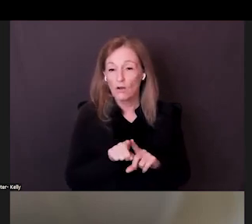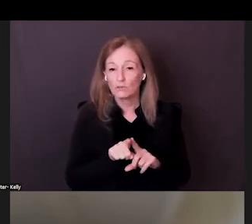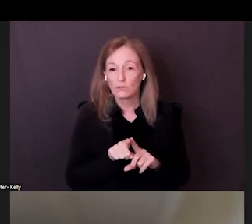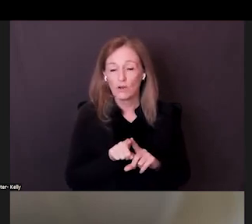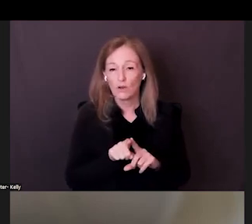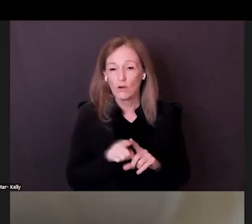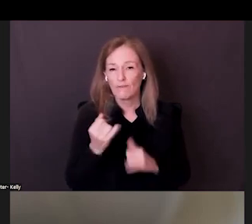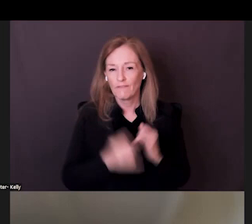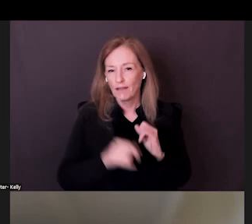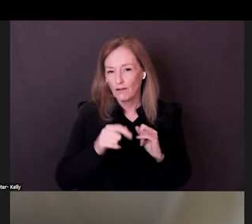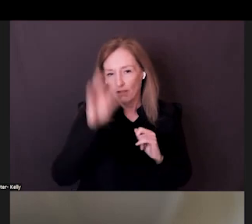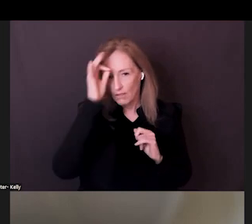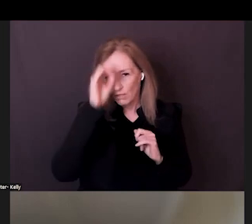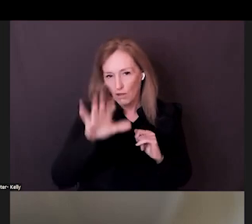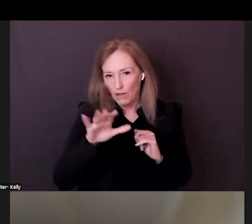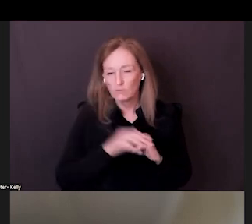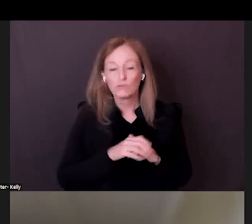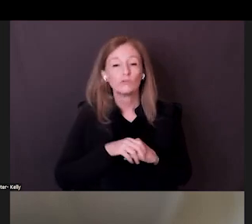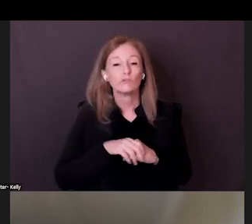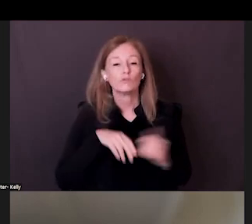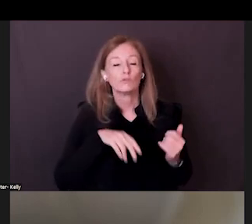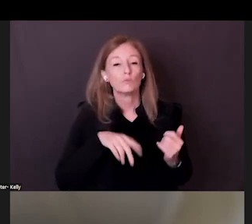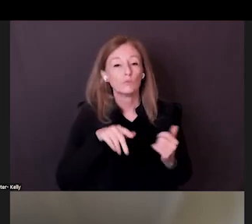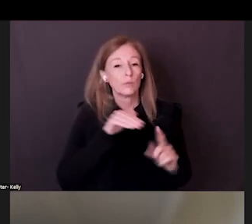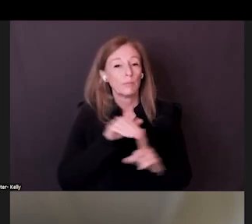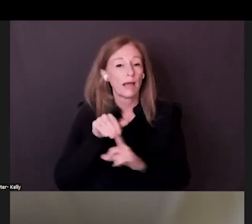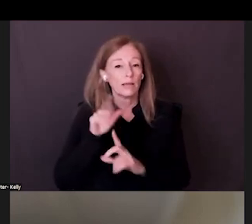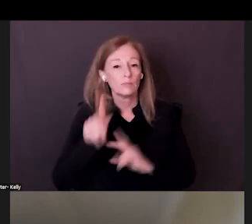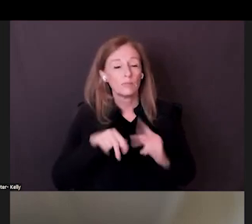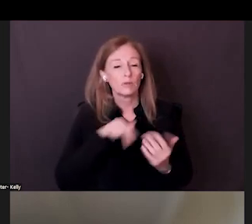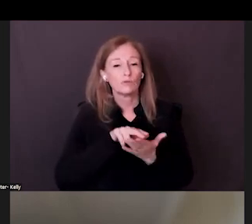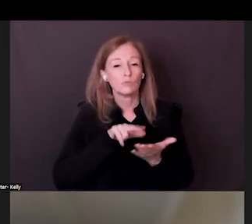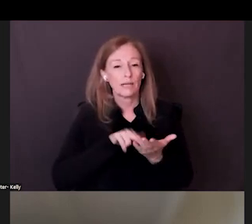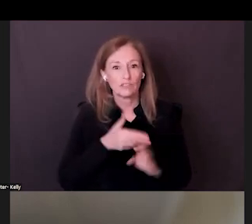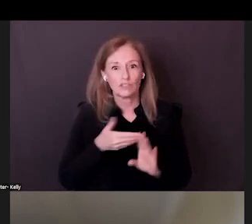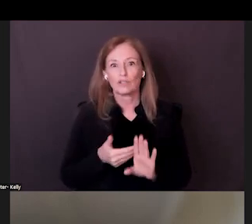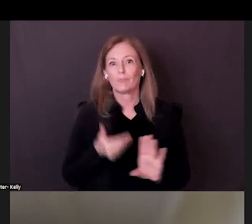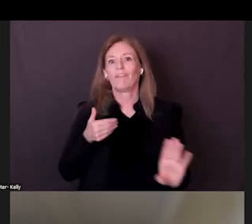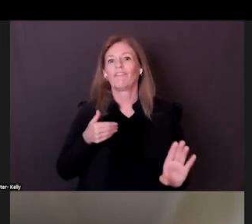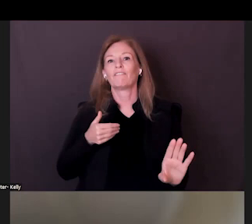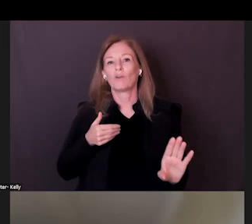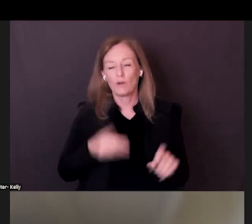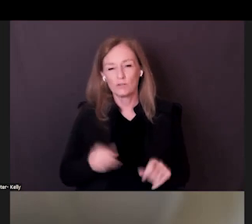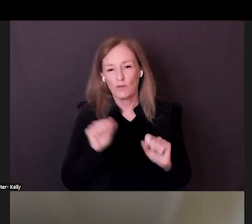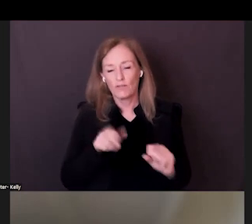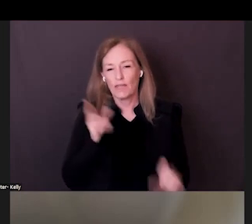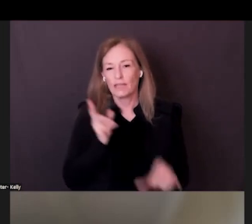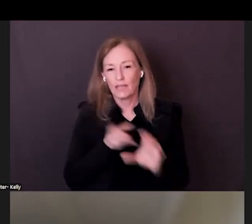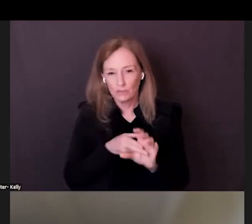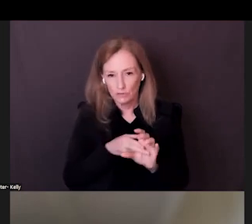REMIND PEOPLE TO REGISTER AHEAD OF TIME SO THEY CAN MAKE SURE TO JOIN THE ZOOM ON THE WEEK THEY WANT TO.